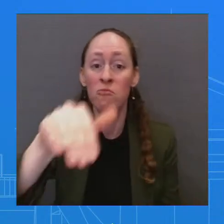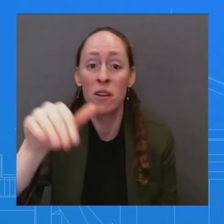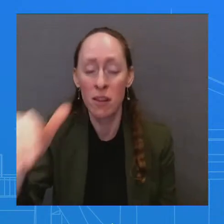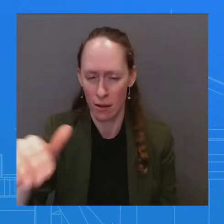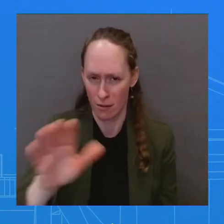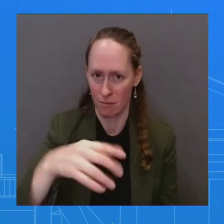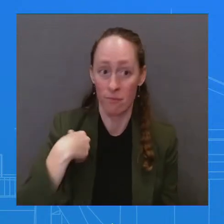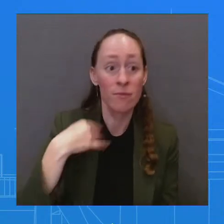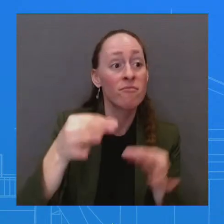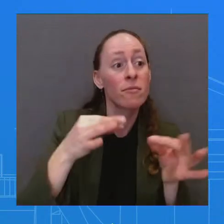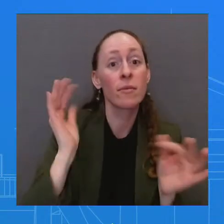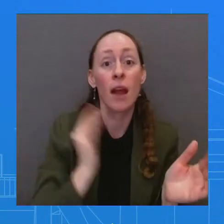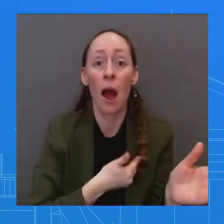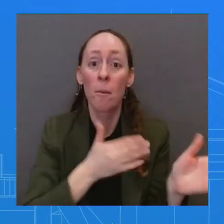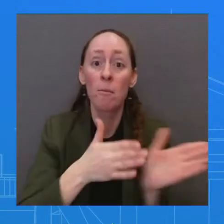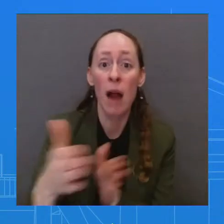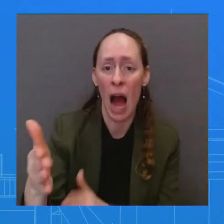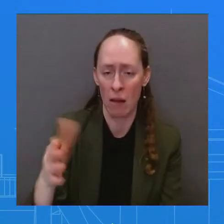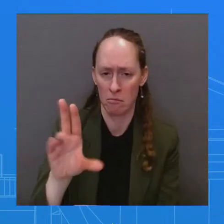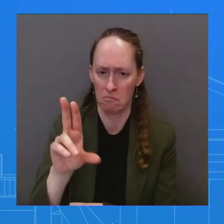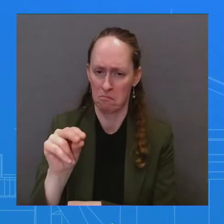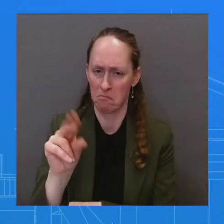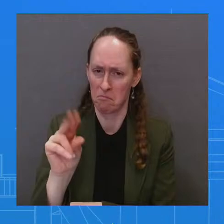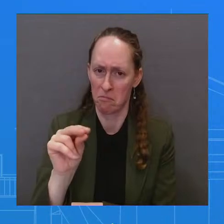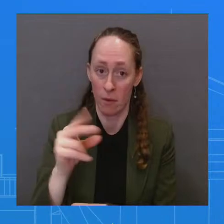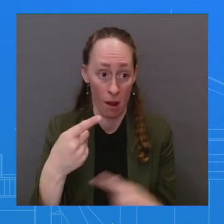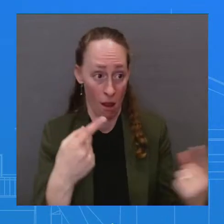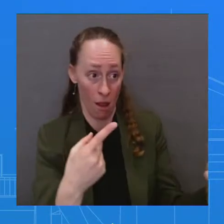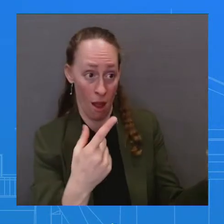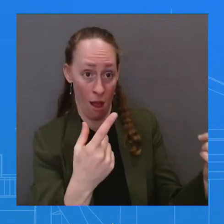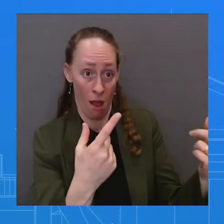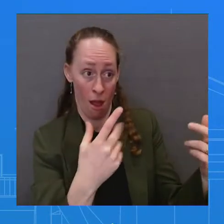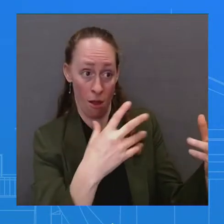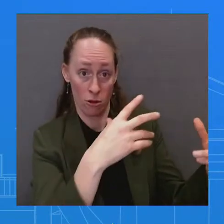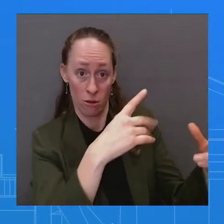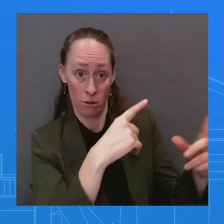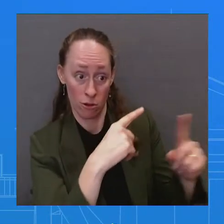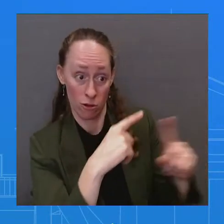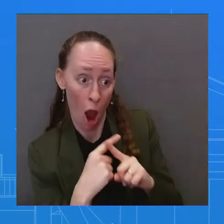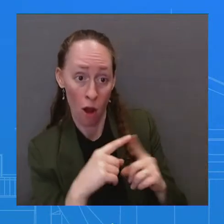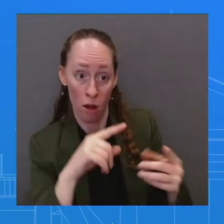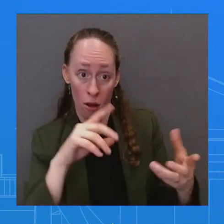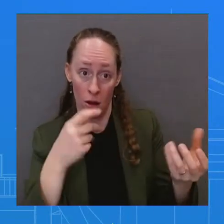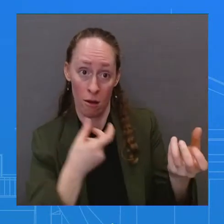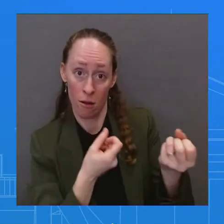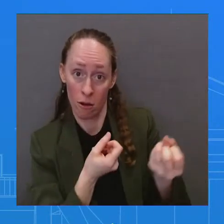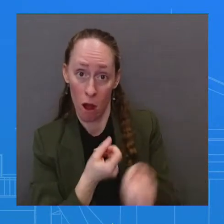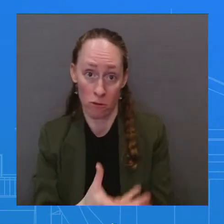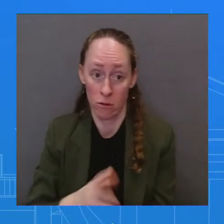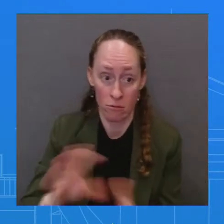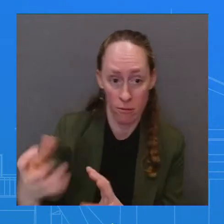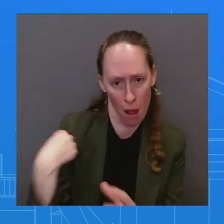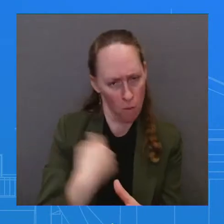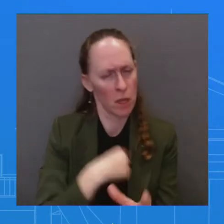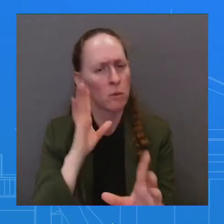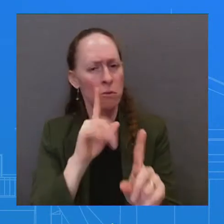and now our forces in the Gulf region -- in the Gulf of Oman, Gulf of Aden. We'll continue to do that as appropriate.